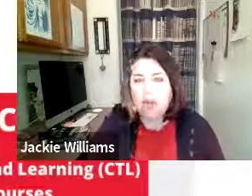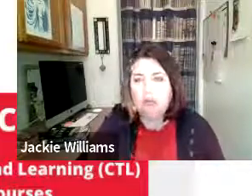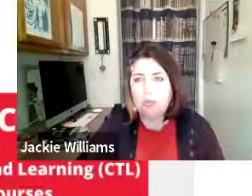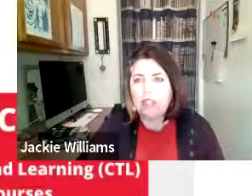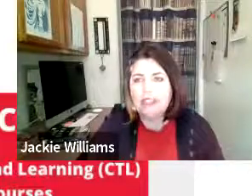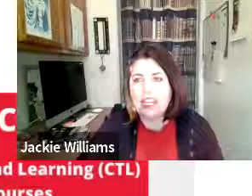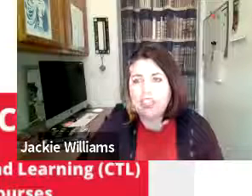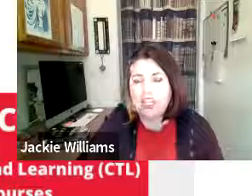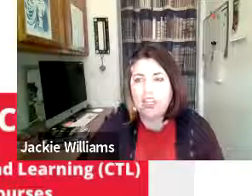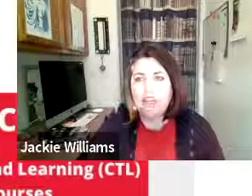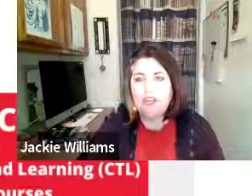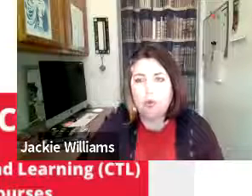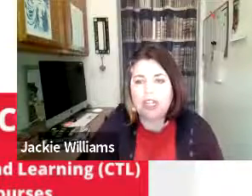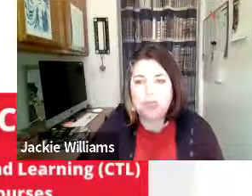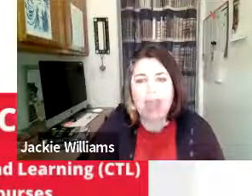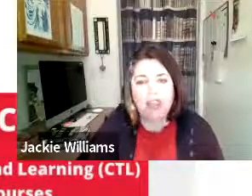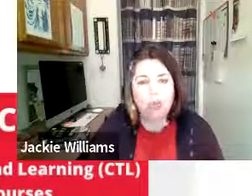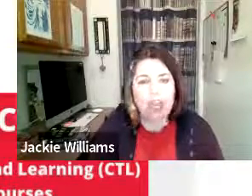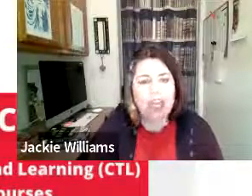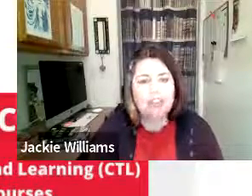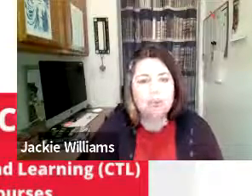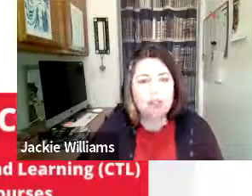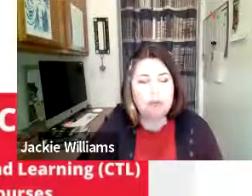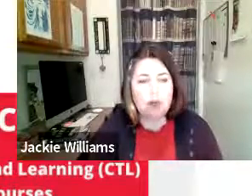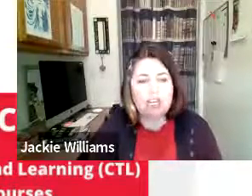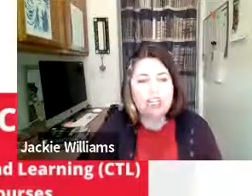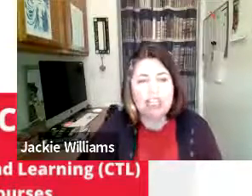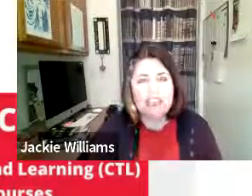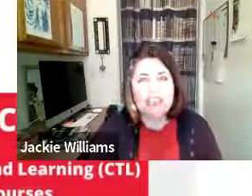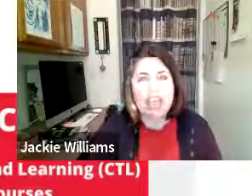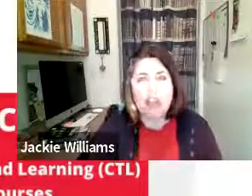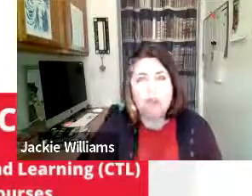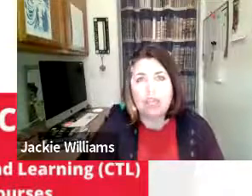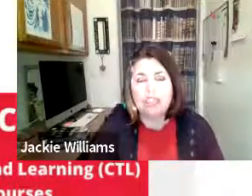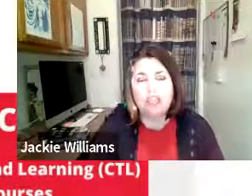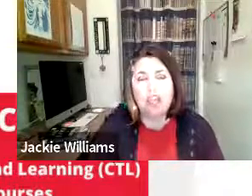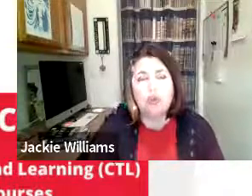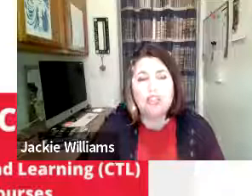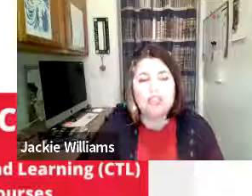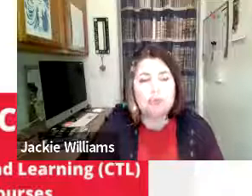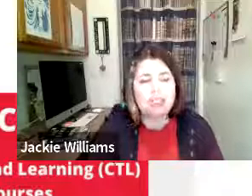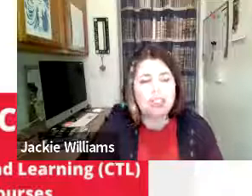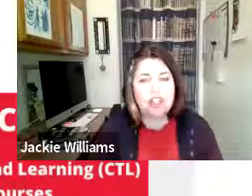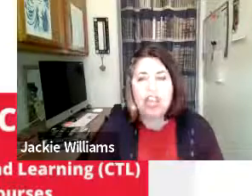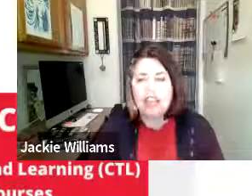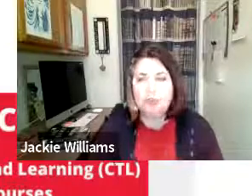we're gonna have one section for each pathway. And so we're going to be marketing knees at wrench to go this semester. That's